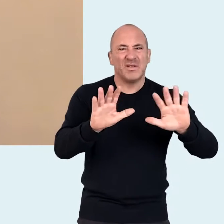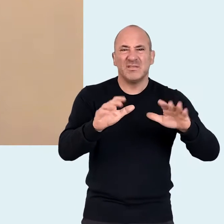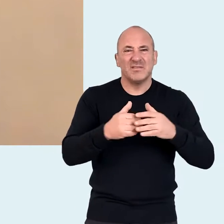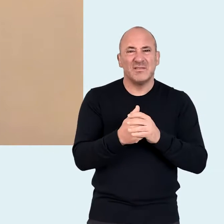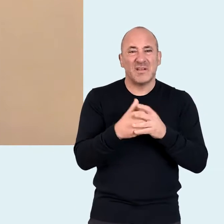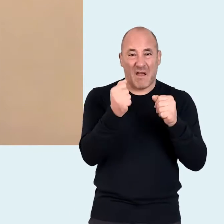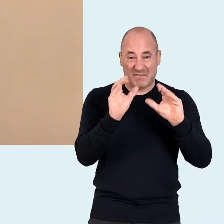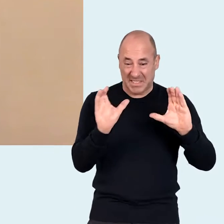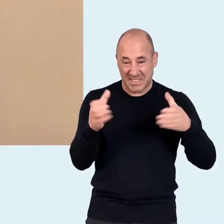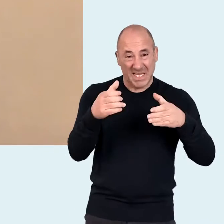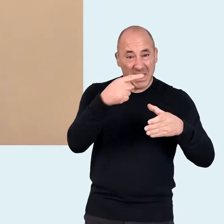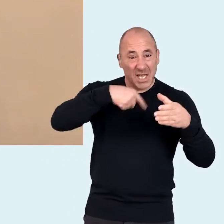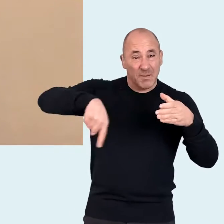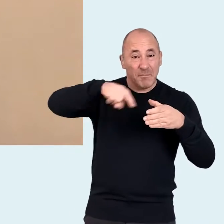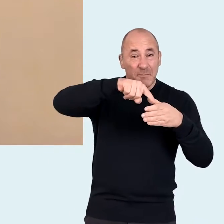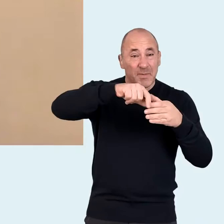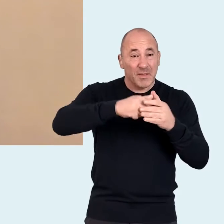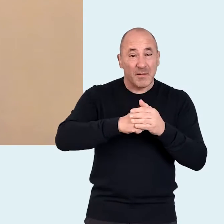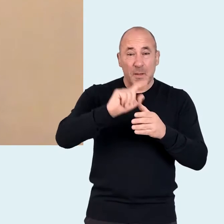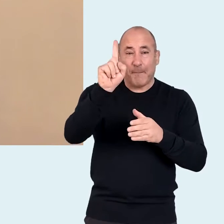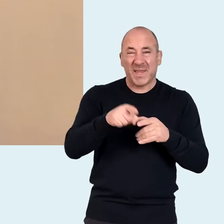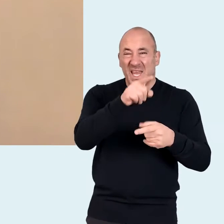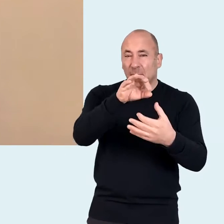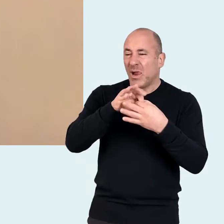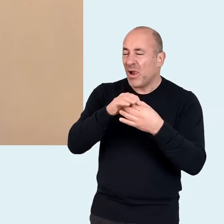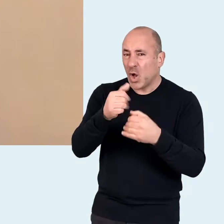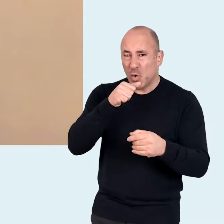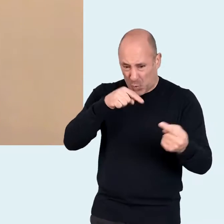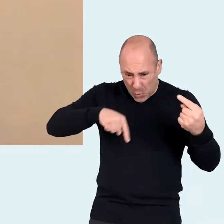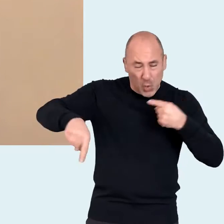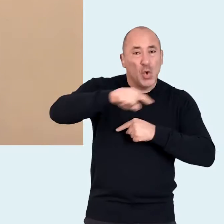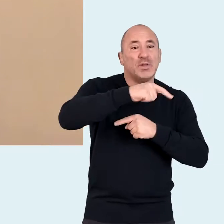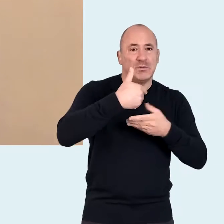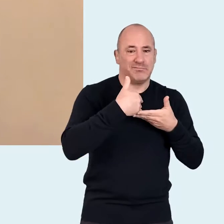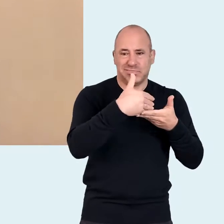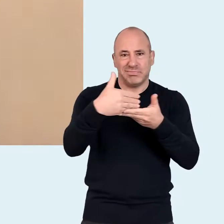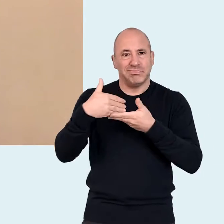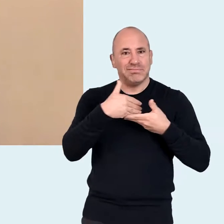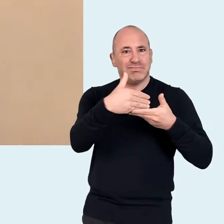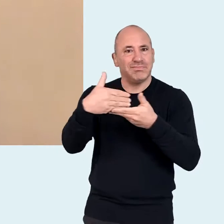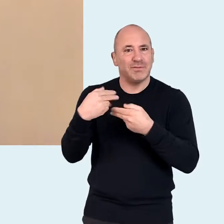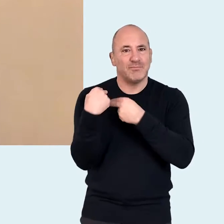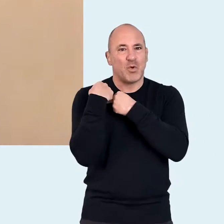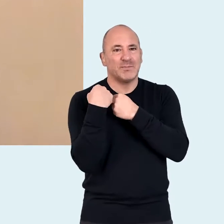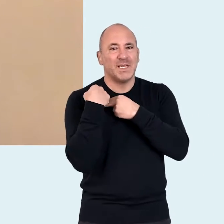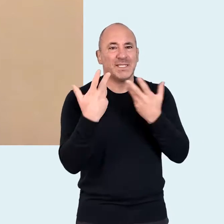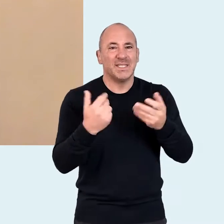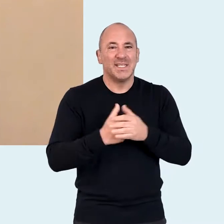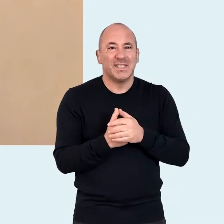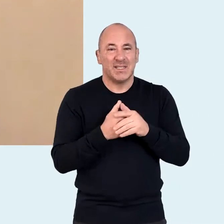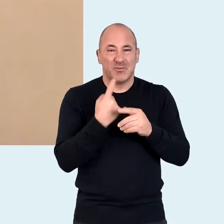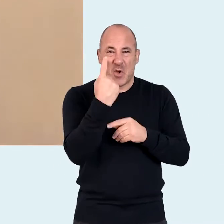to do everything yourself. Use your team members and people you're working with to share the